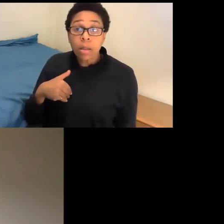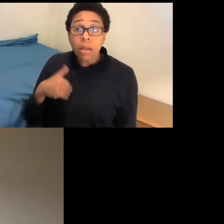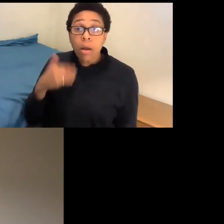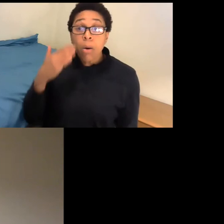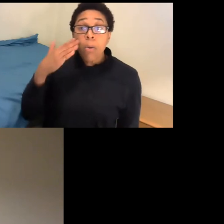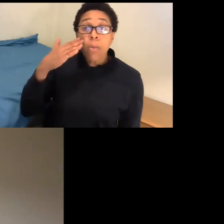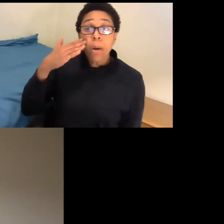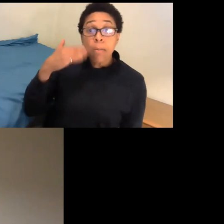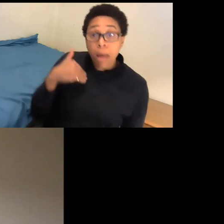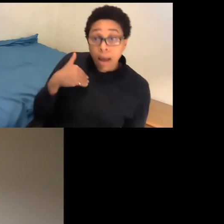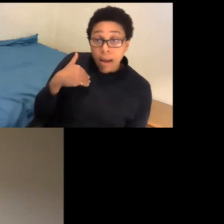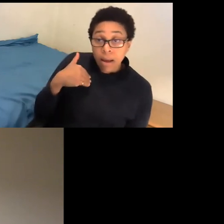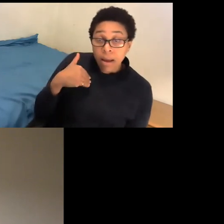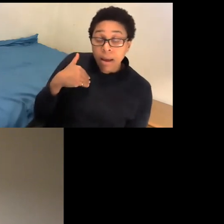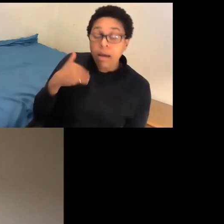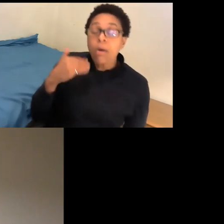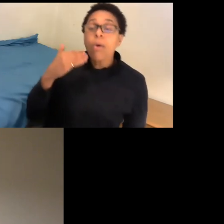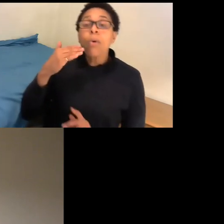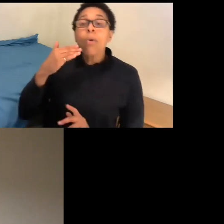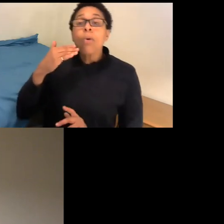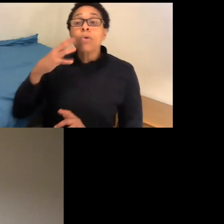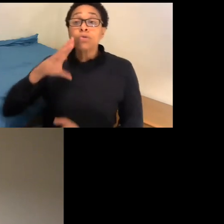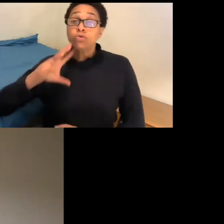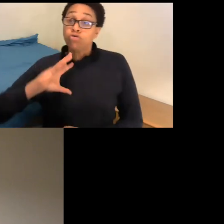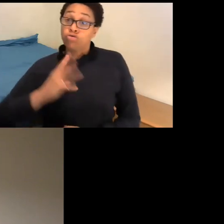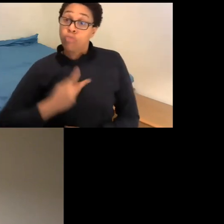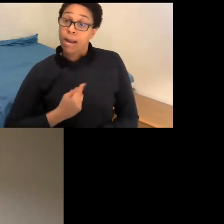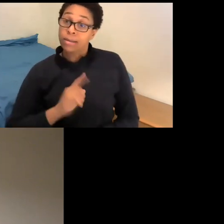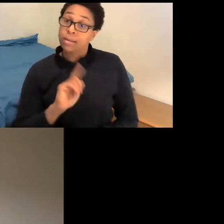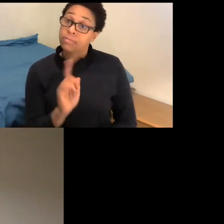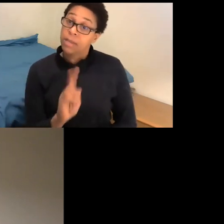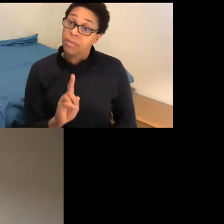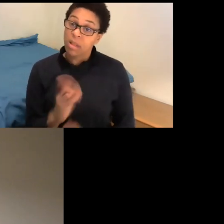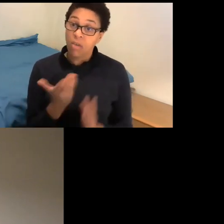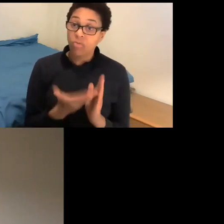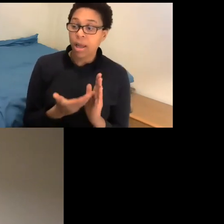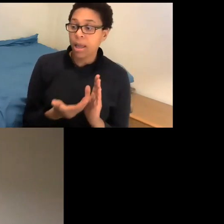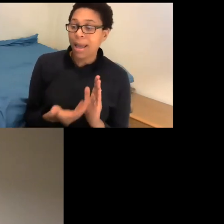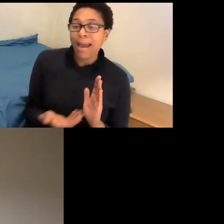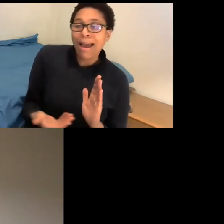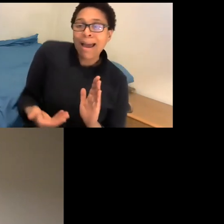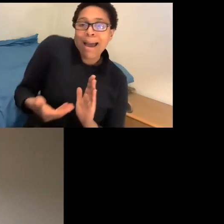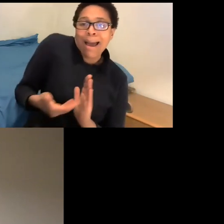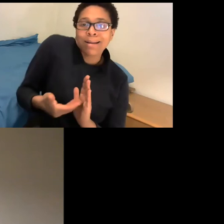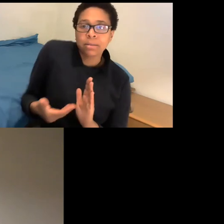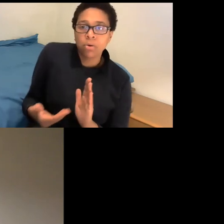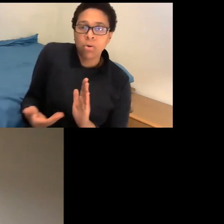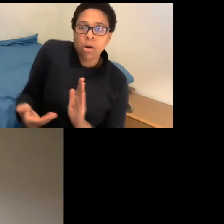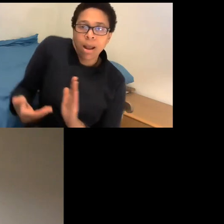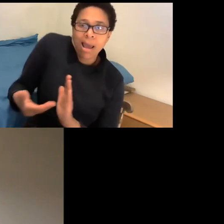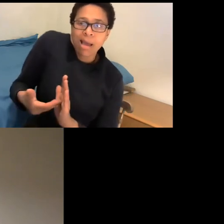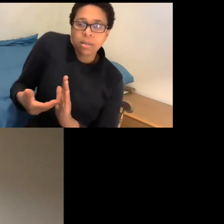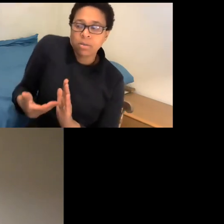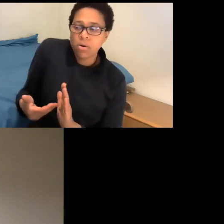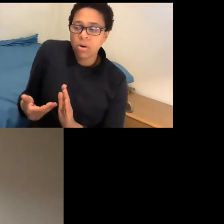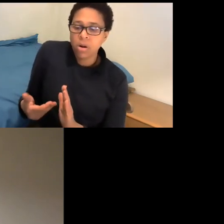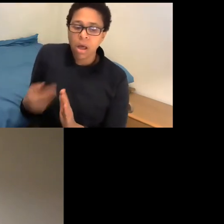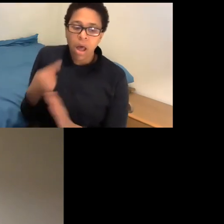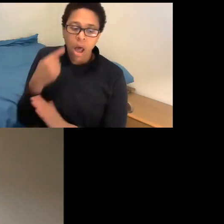not cisgender women, sort of became add ons, or they became seen as problems, you know, that didn't fit into this universal